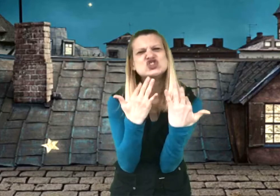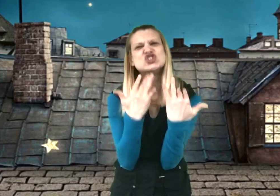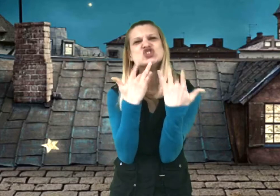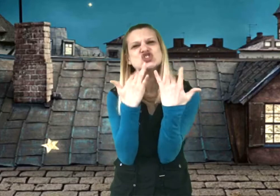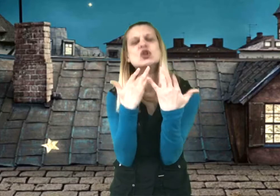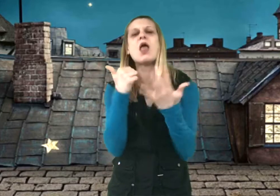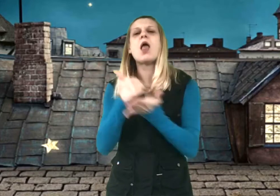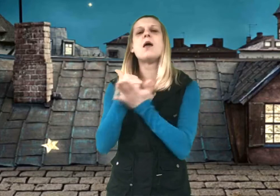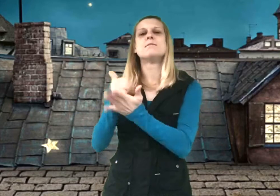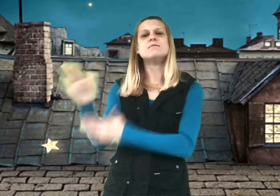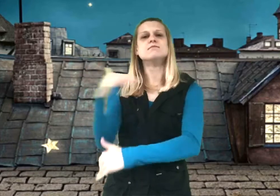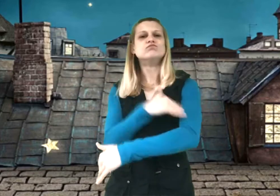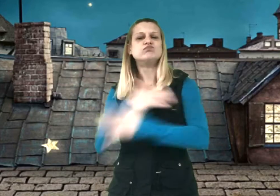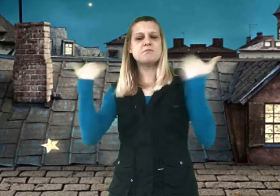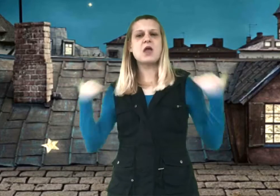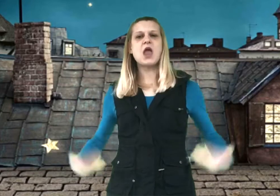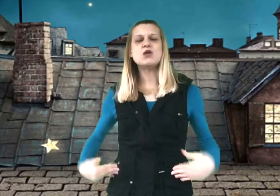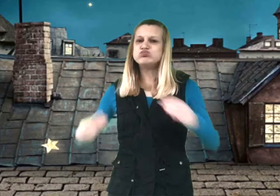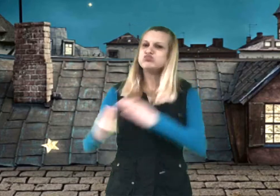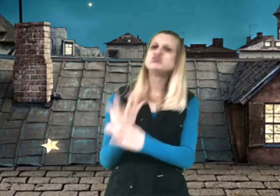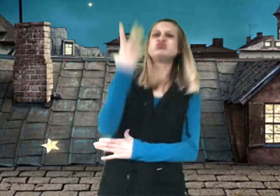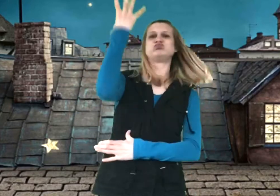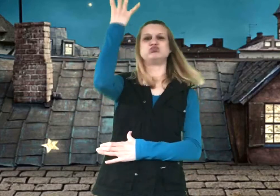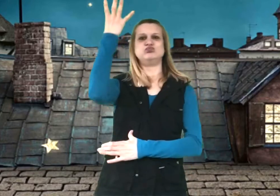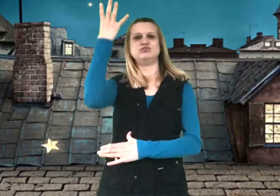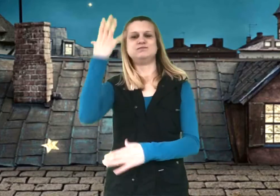He needed enough food and nutrients to grow.